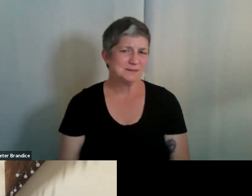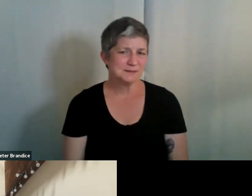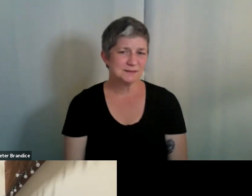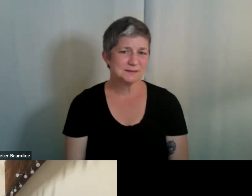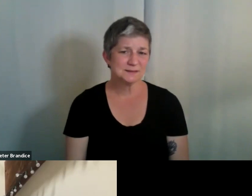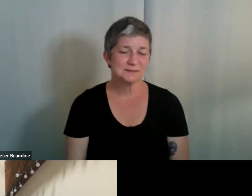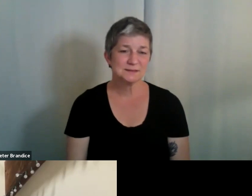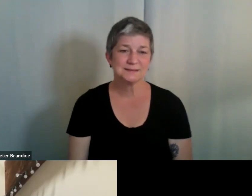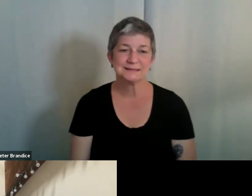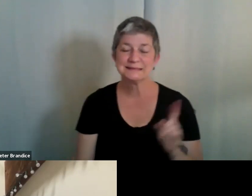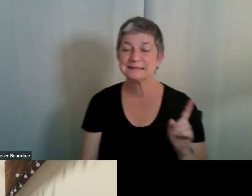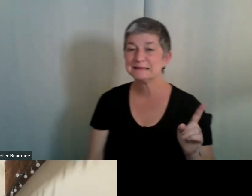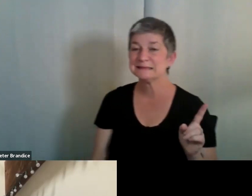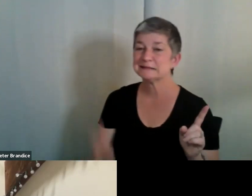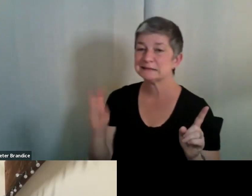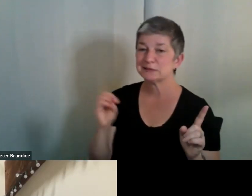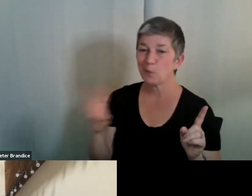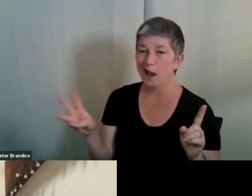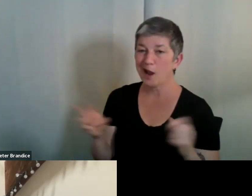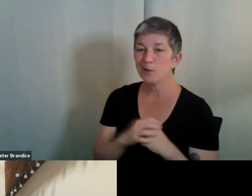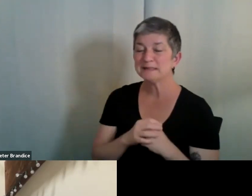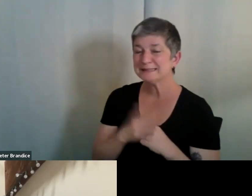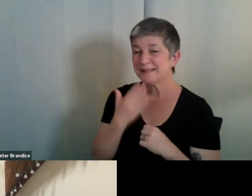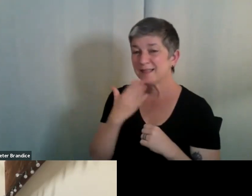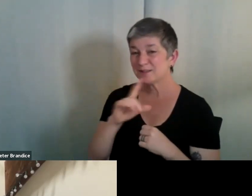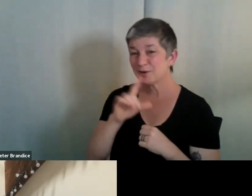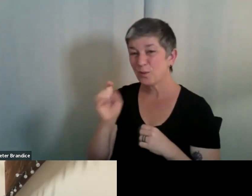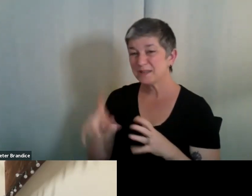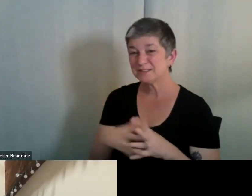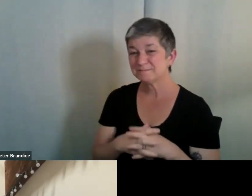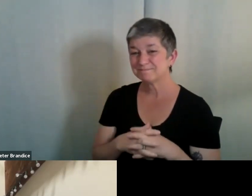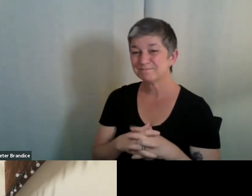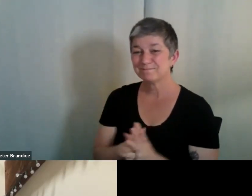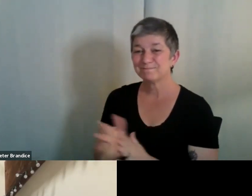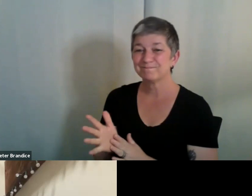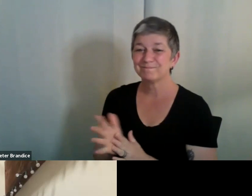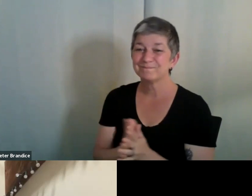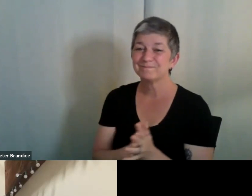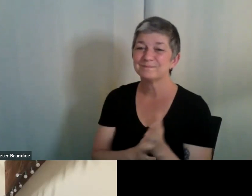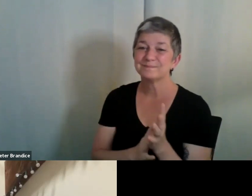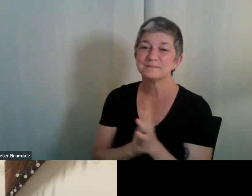Unknown: Wow, that's a good question. So some of the problem